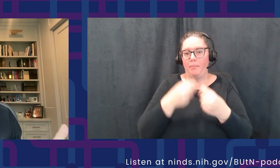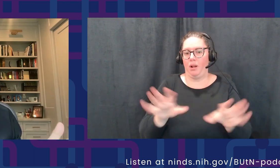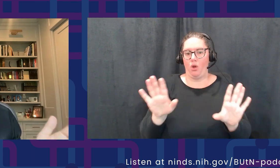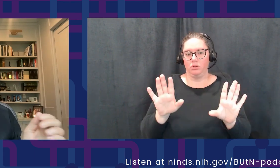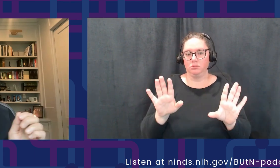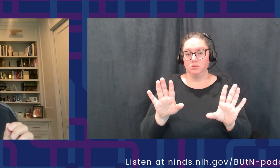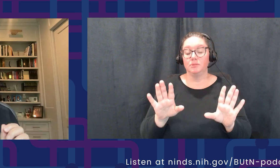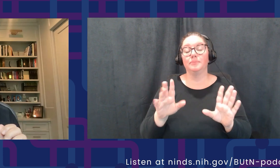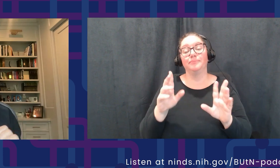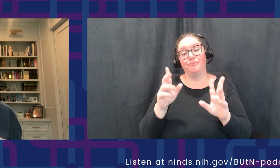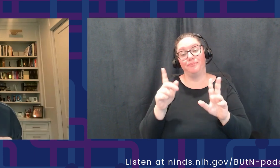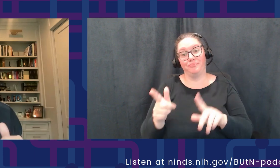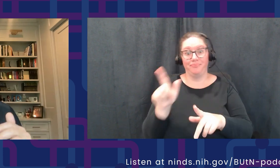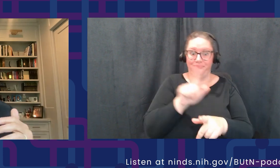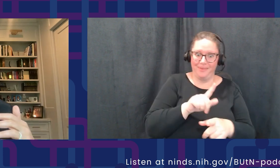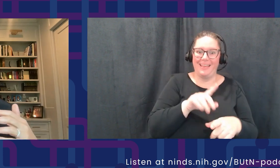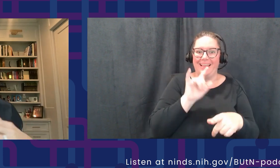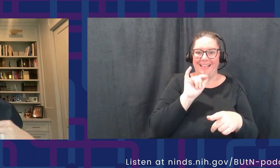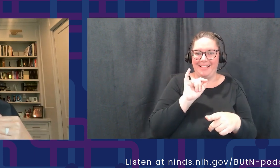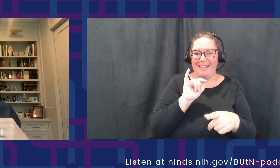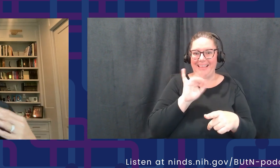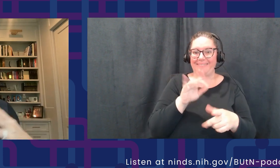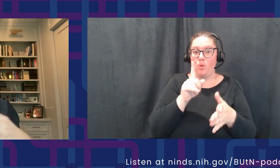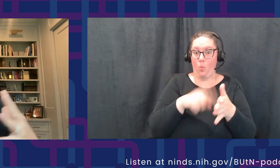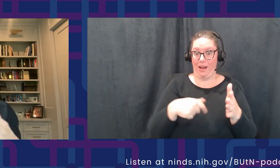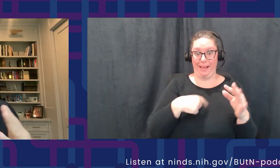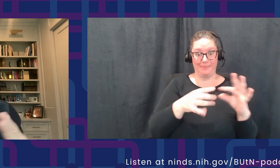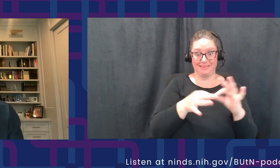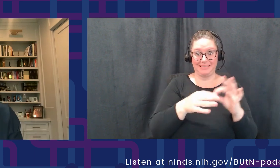On the other hand, if what you're saying doesn't match the